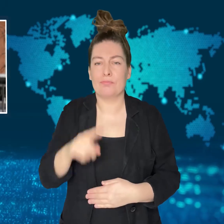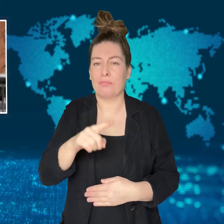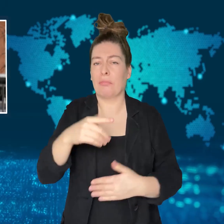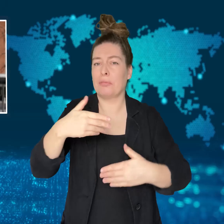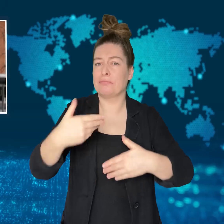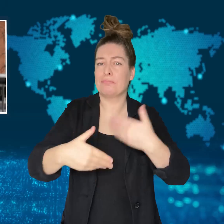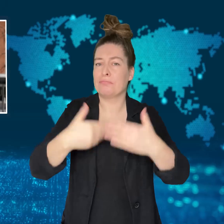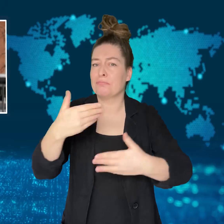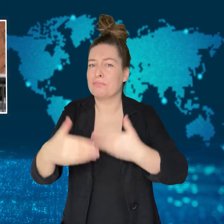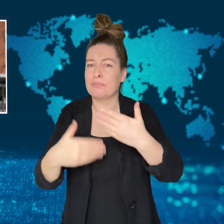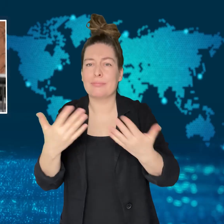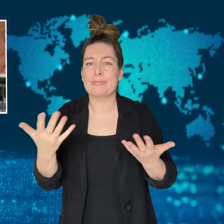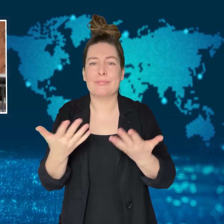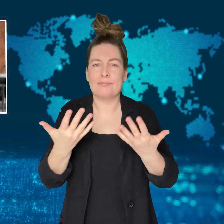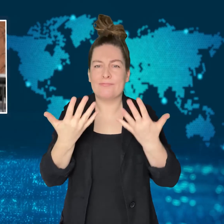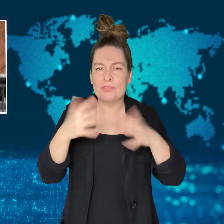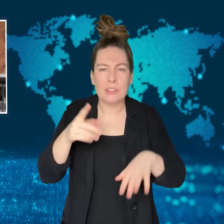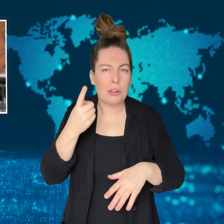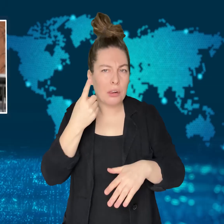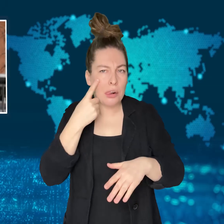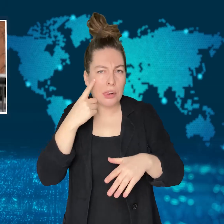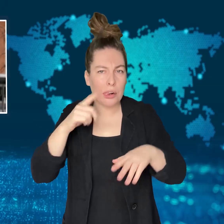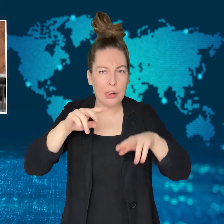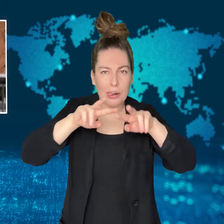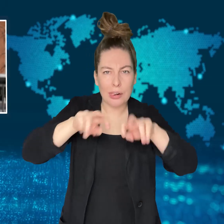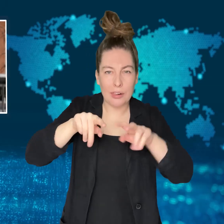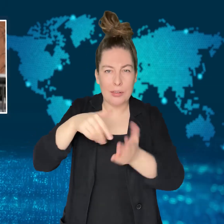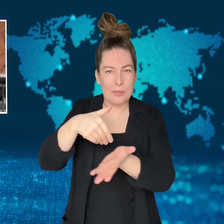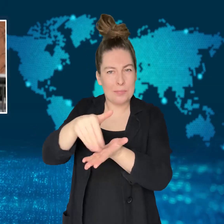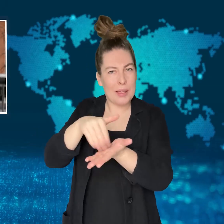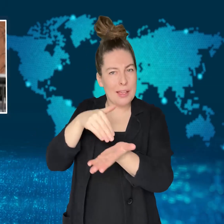in cosmetics and topical drugs